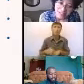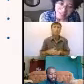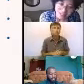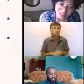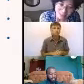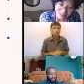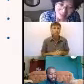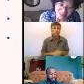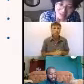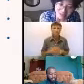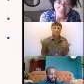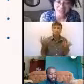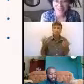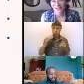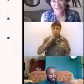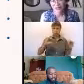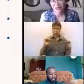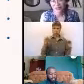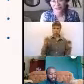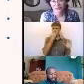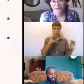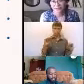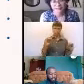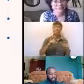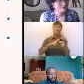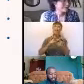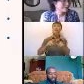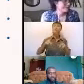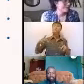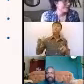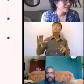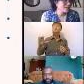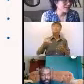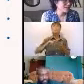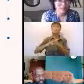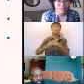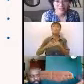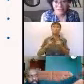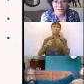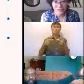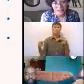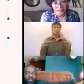and people of colour are pitted against each other. And then finally there's retaliation